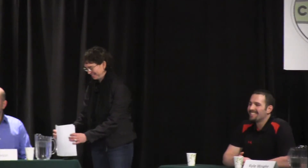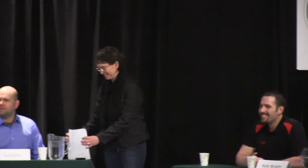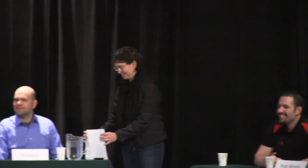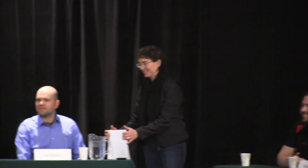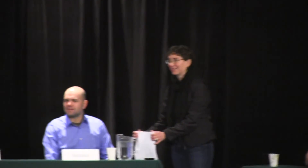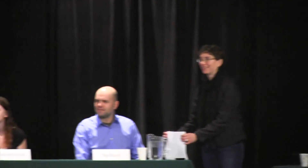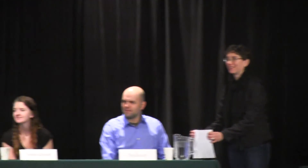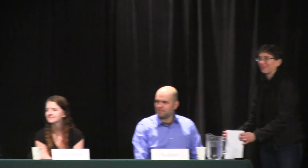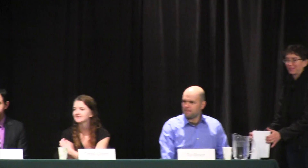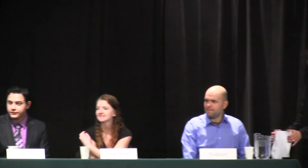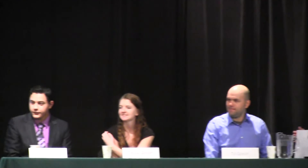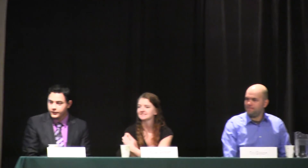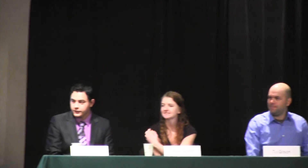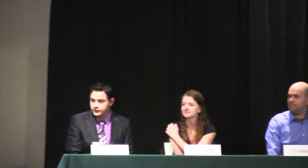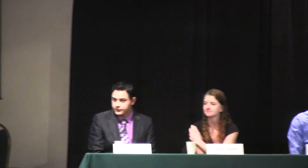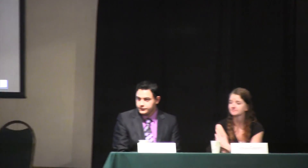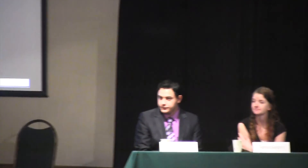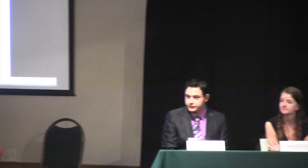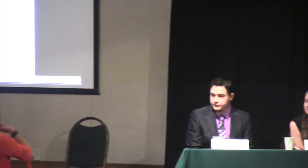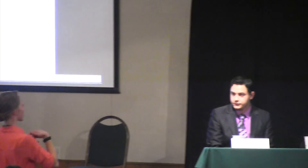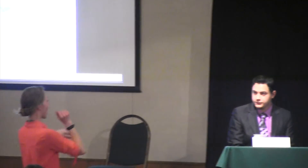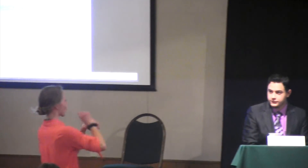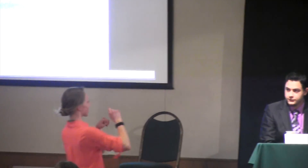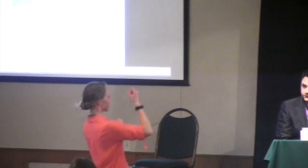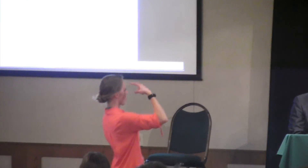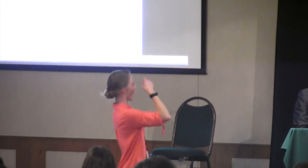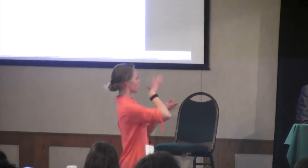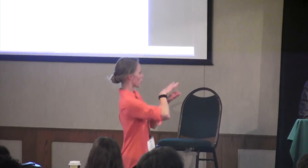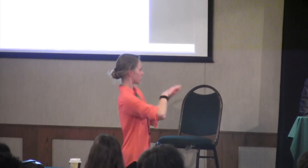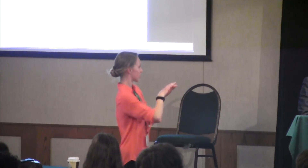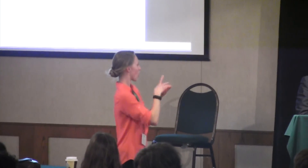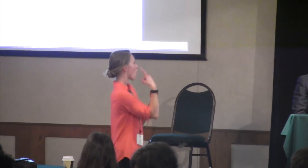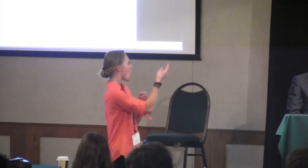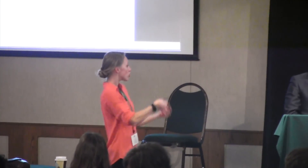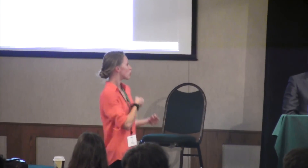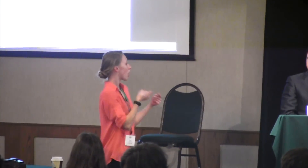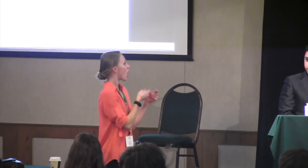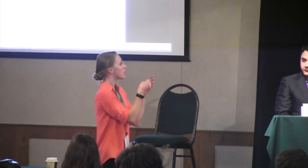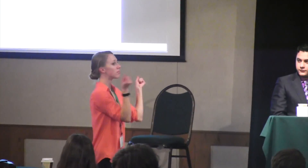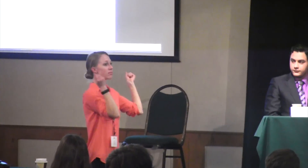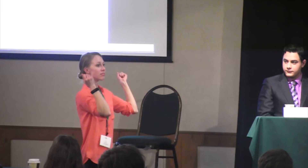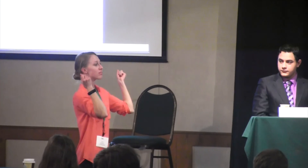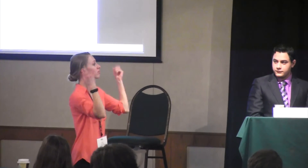So I was wondering